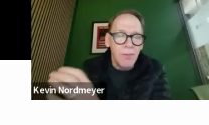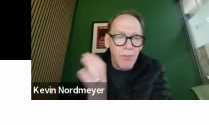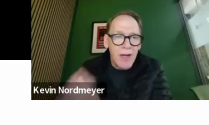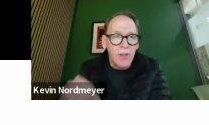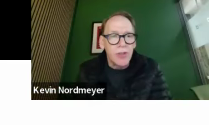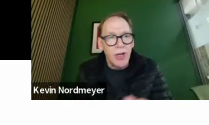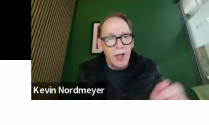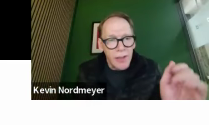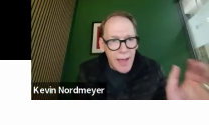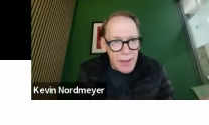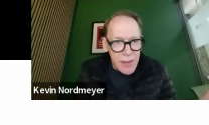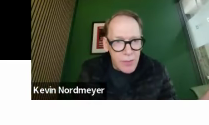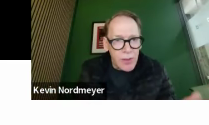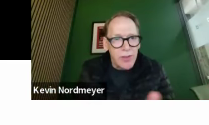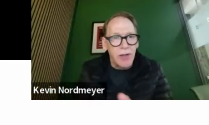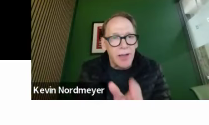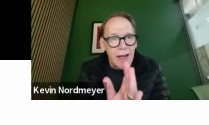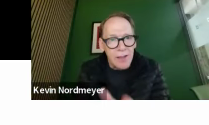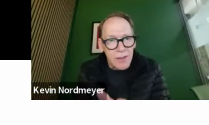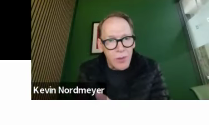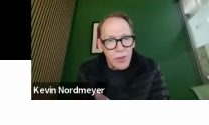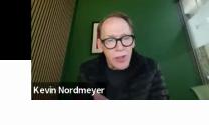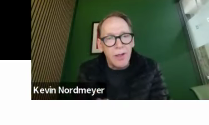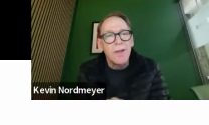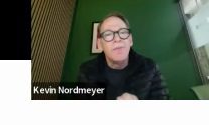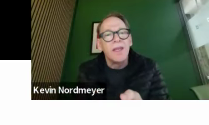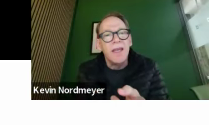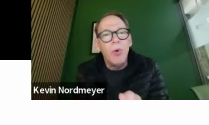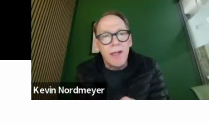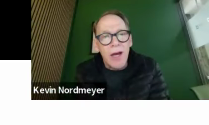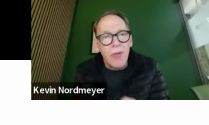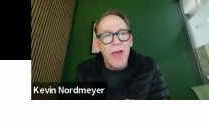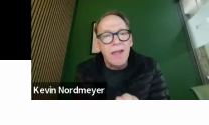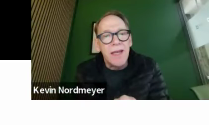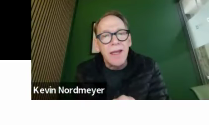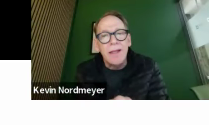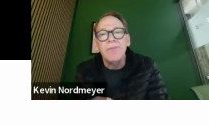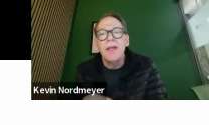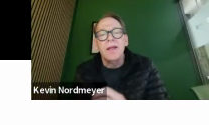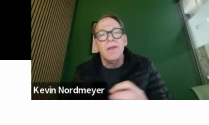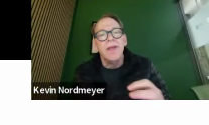but my wheelchair and Candace's wheelchair and Alex's wheelchair, he pointed out that day